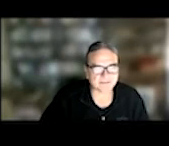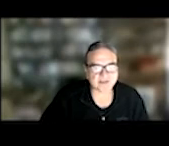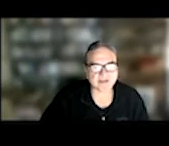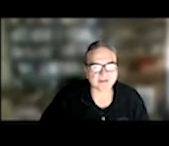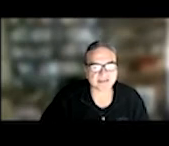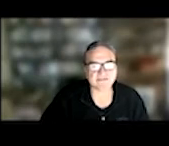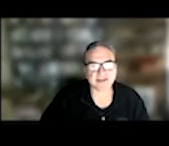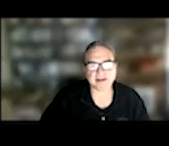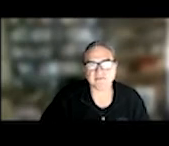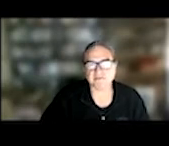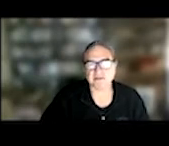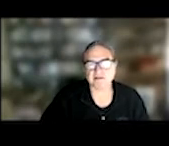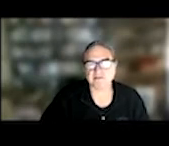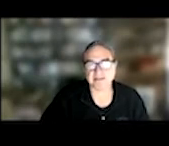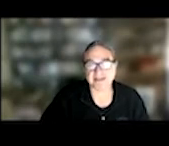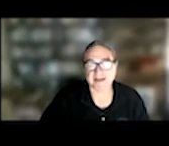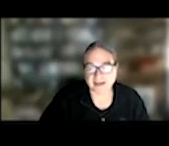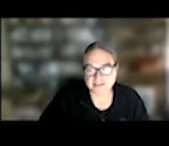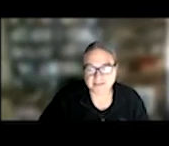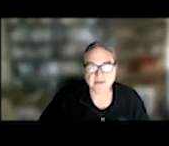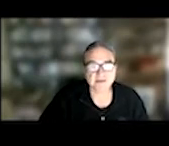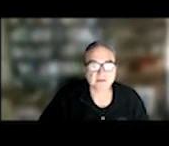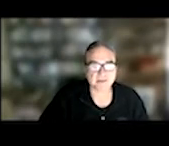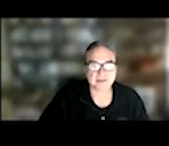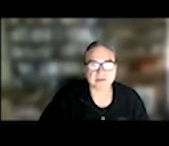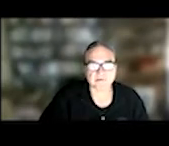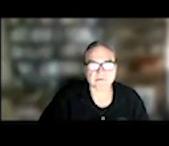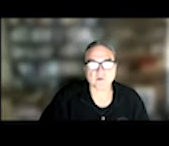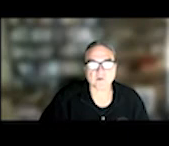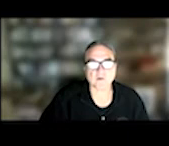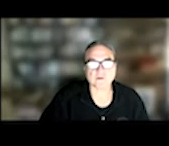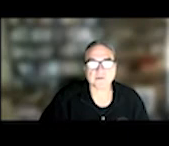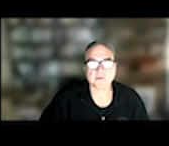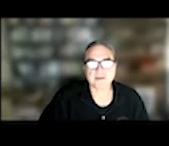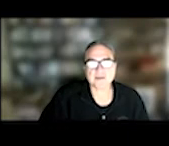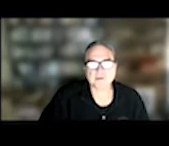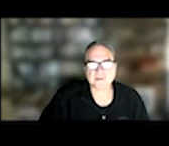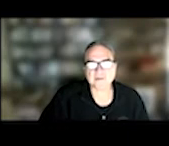have challenges advocating for themselves need us to be in those roles. So when we think about